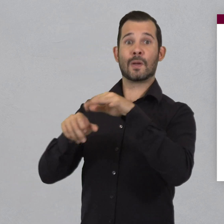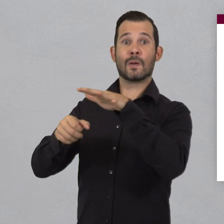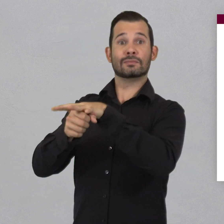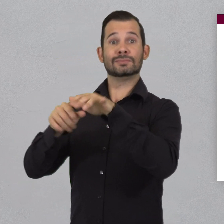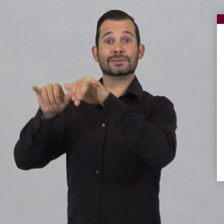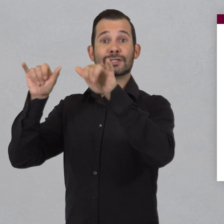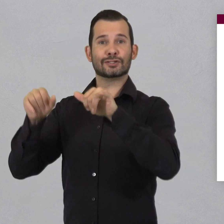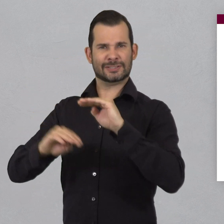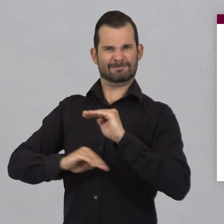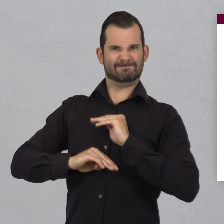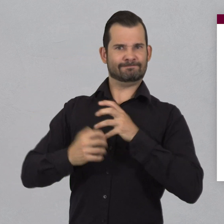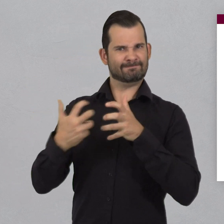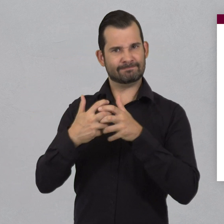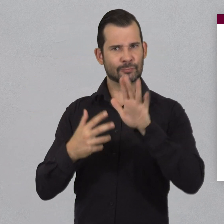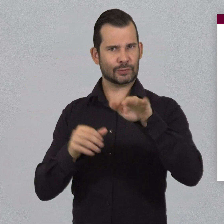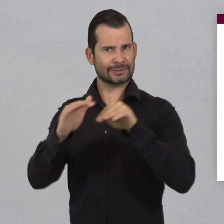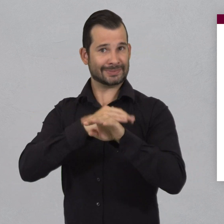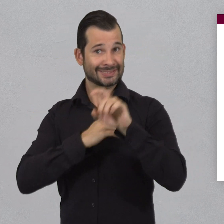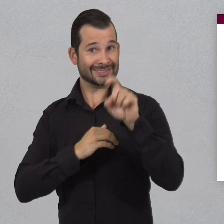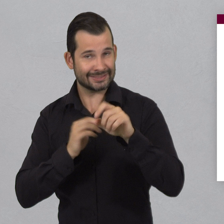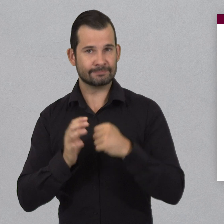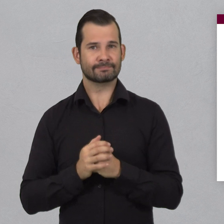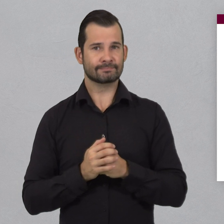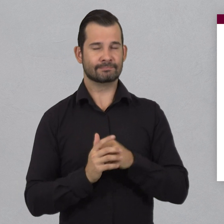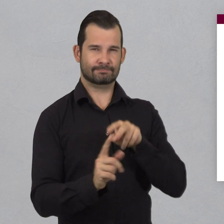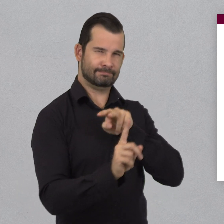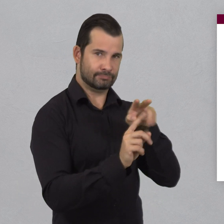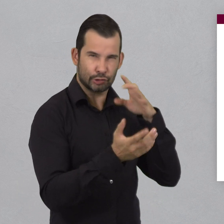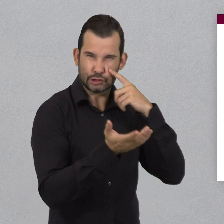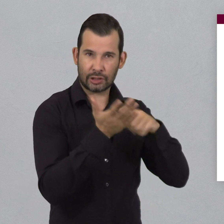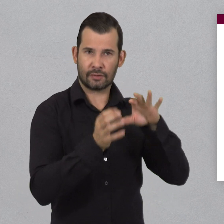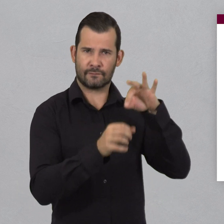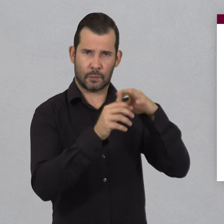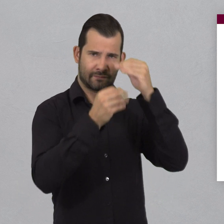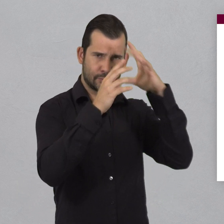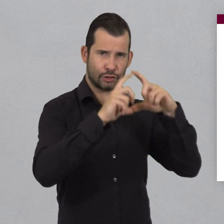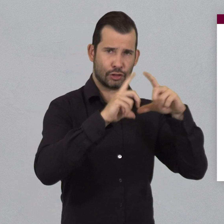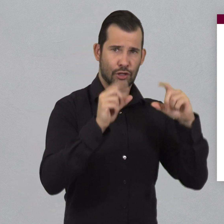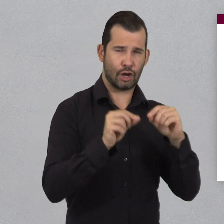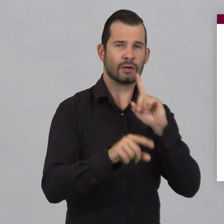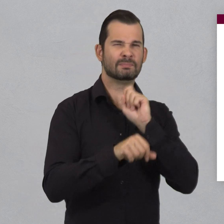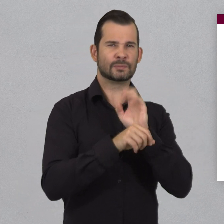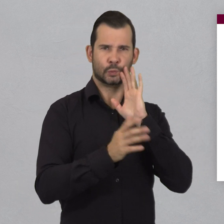station meets your accessibility needs: · Check your voter information card. It